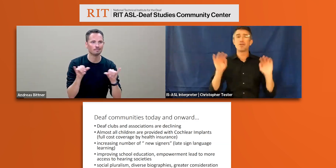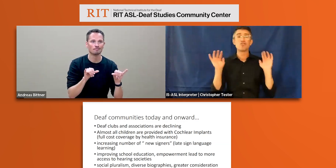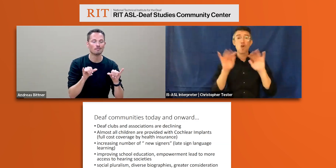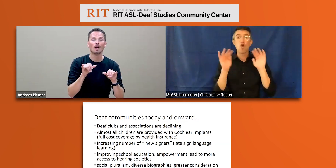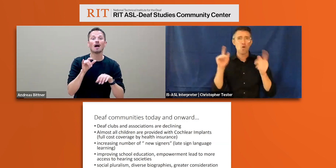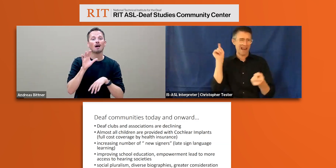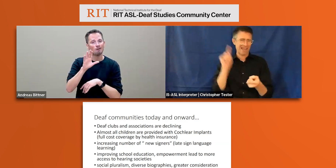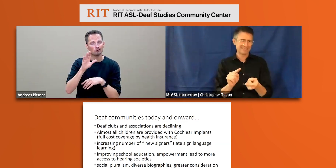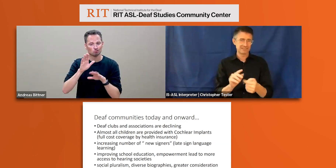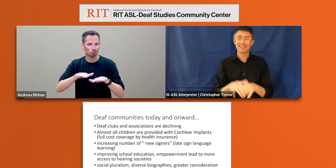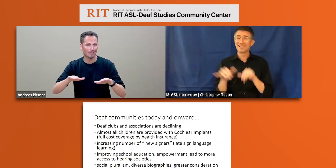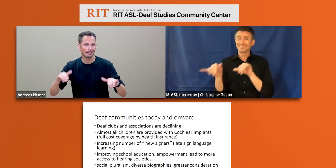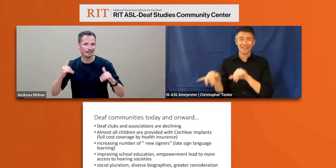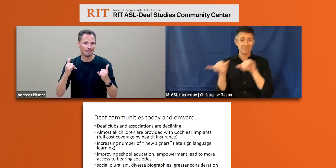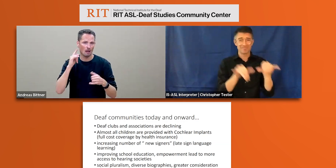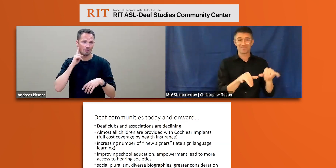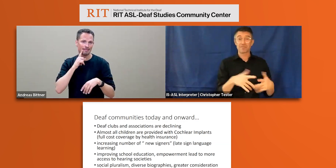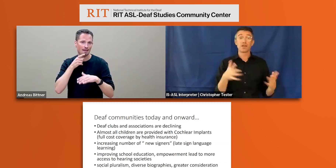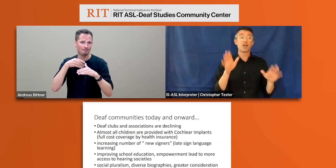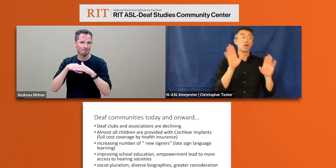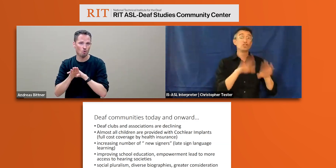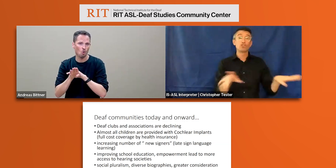Associations and clubs are declining.